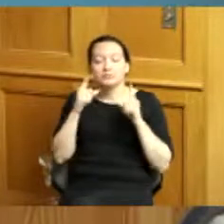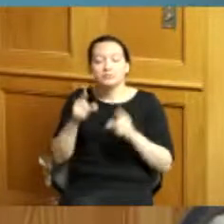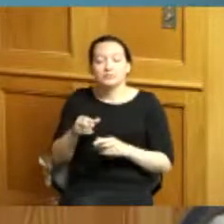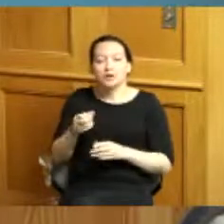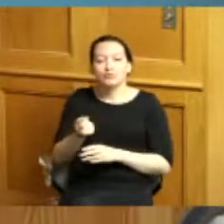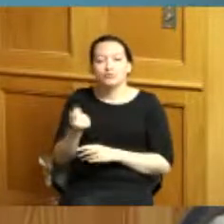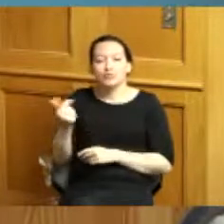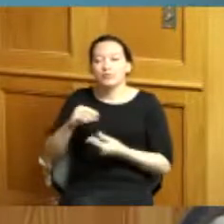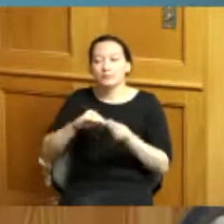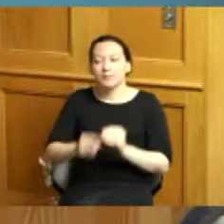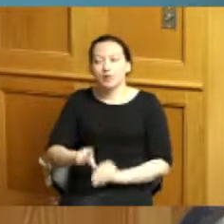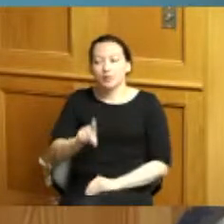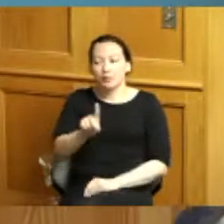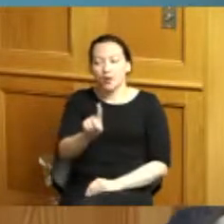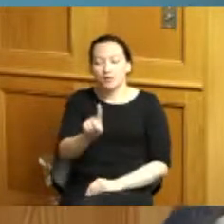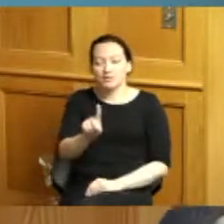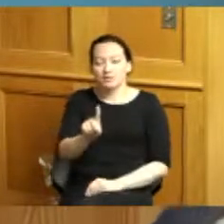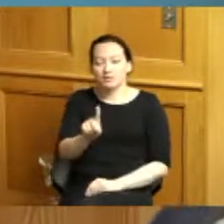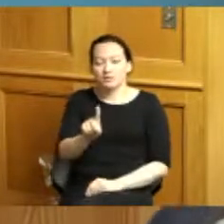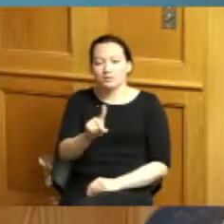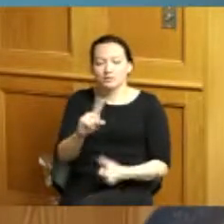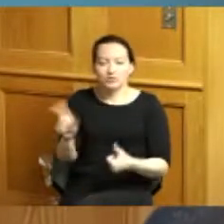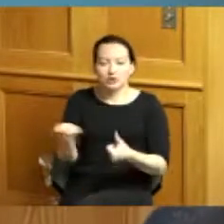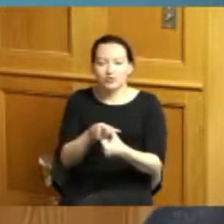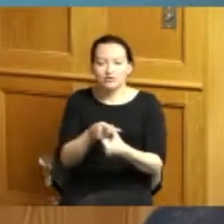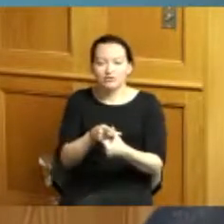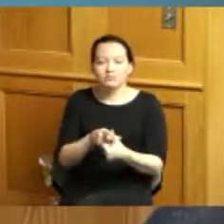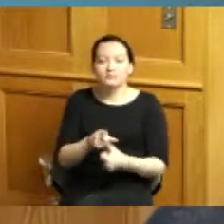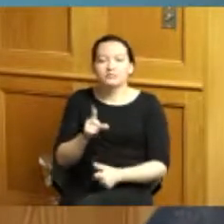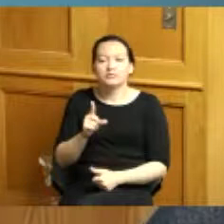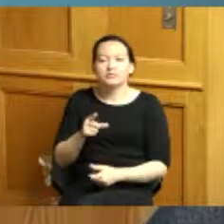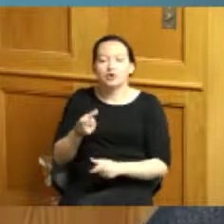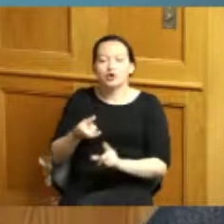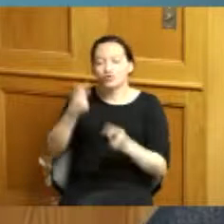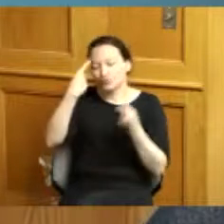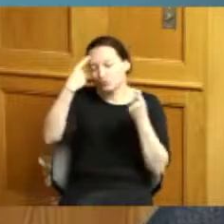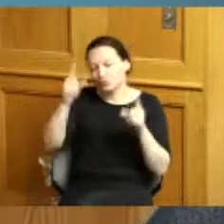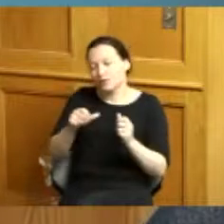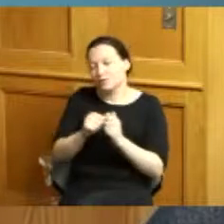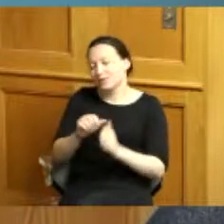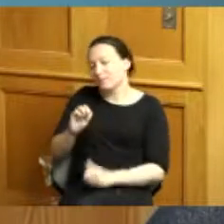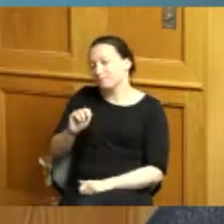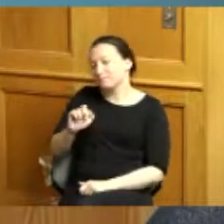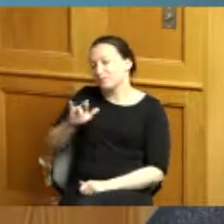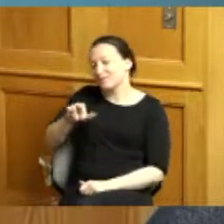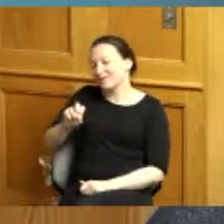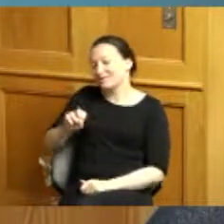renewal of number one of the the original single Source agreement with Marie's House of Hope